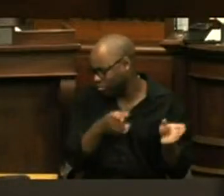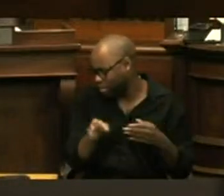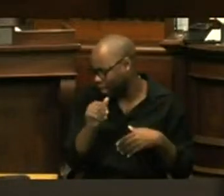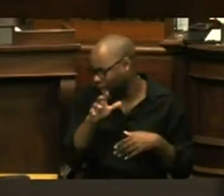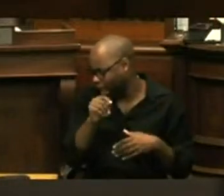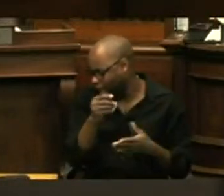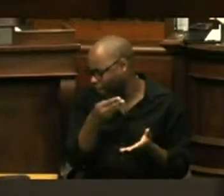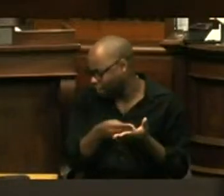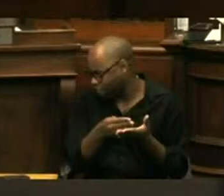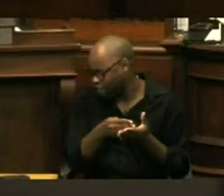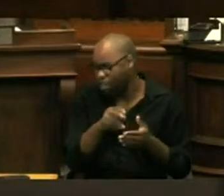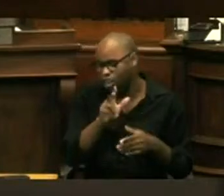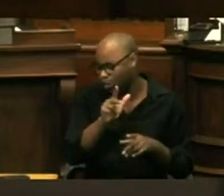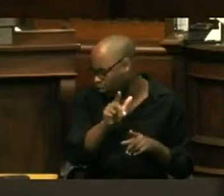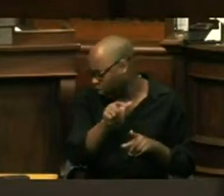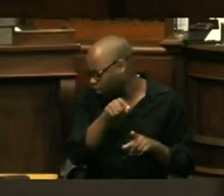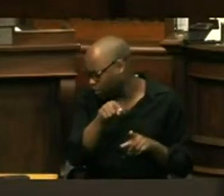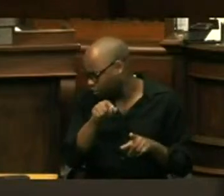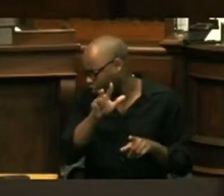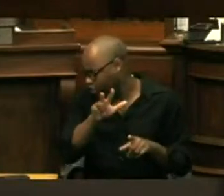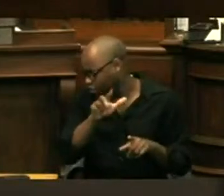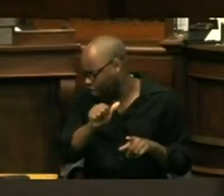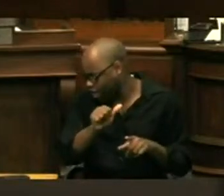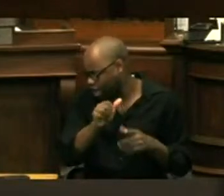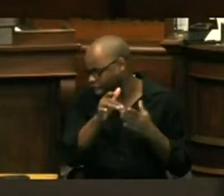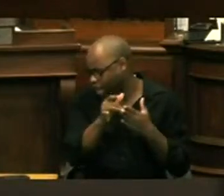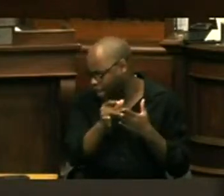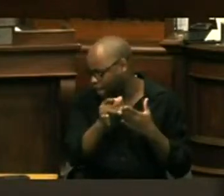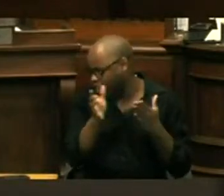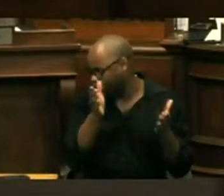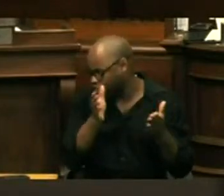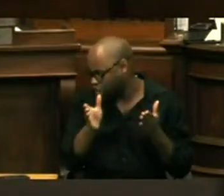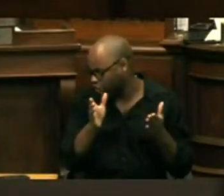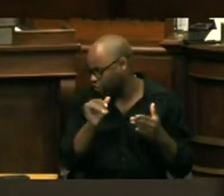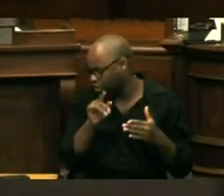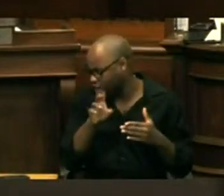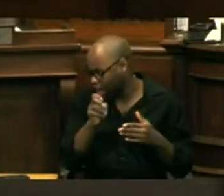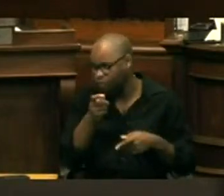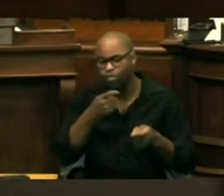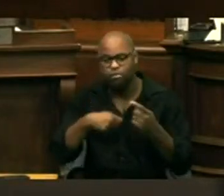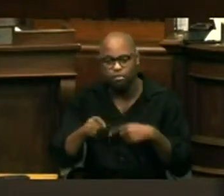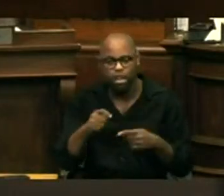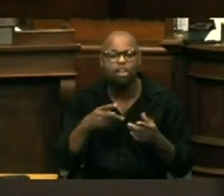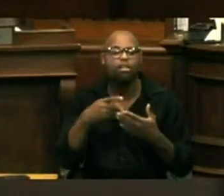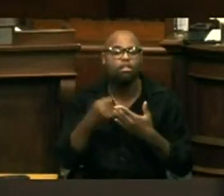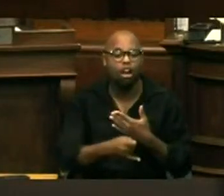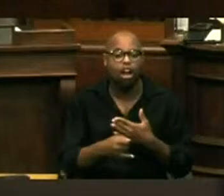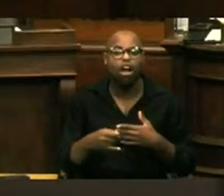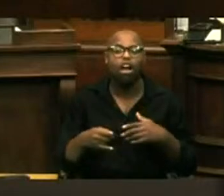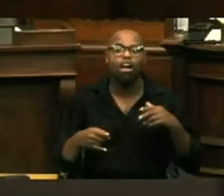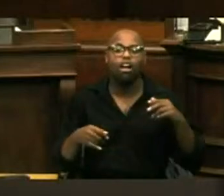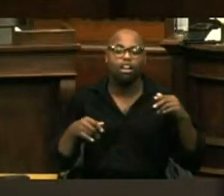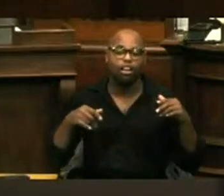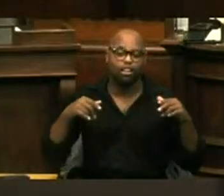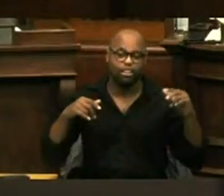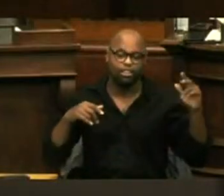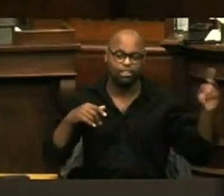Act funds for 2020 three three, a lead service line replacement project. Any questions,